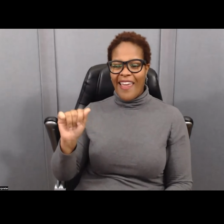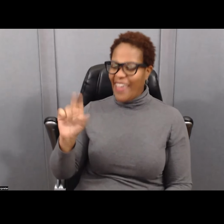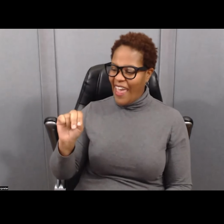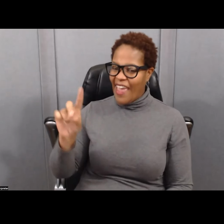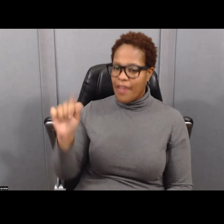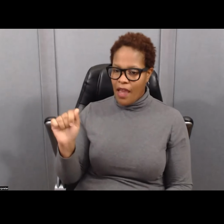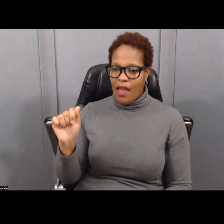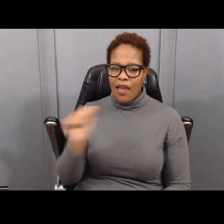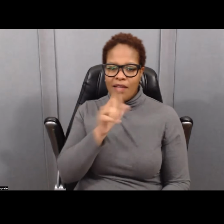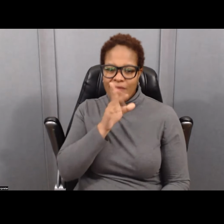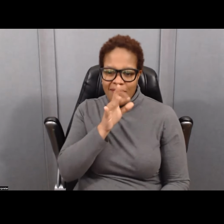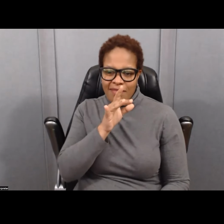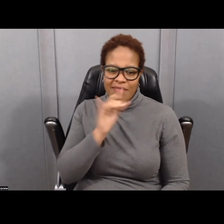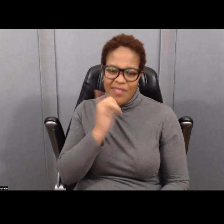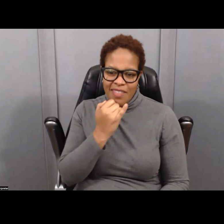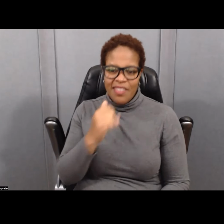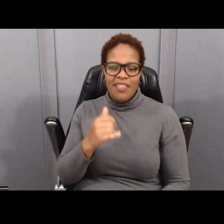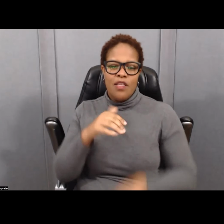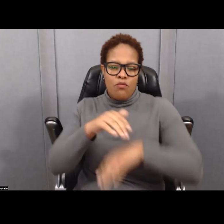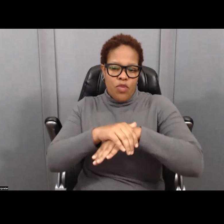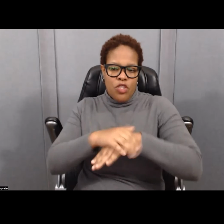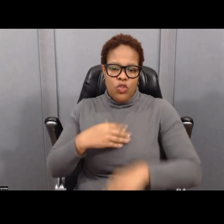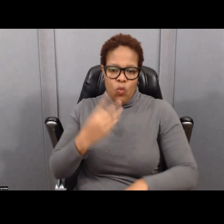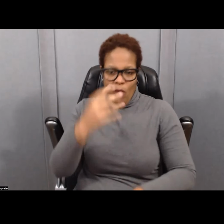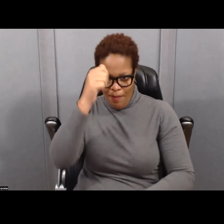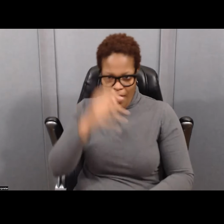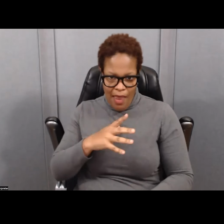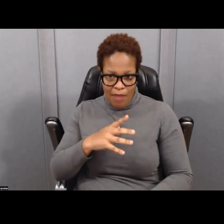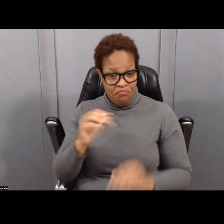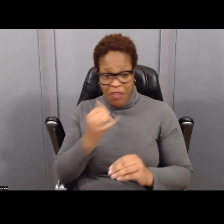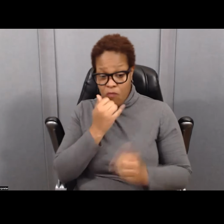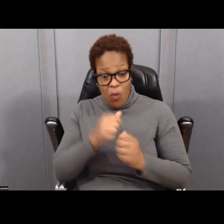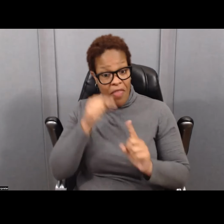and it was a British white man. And again, nothing on him, but not of the culture.